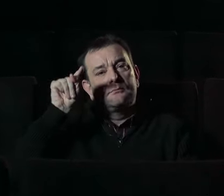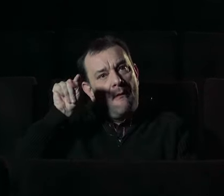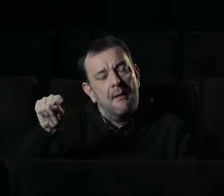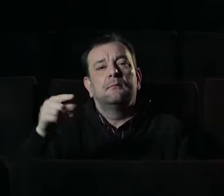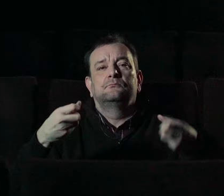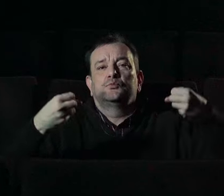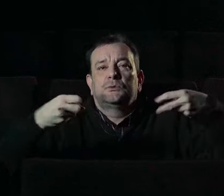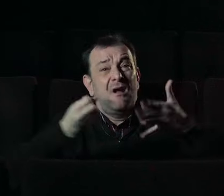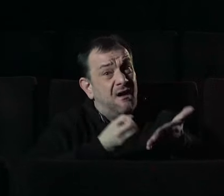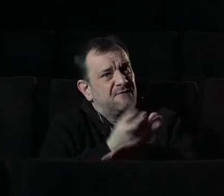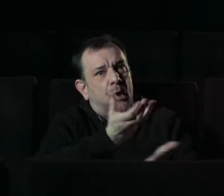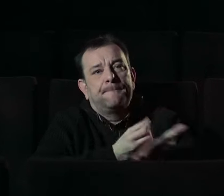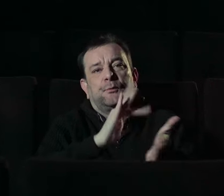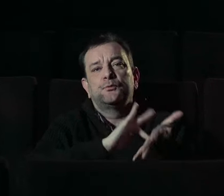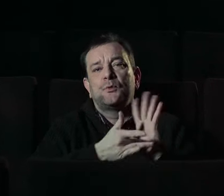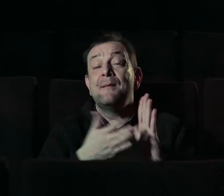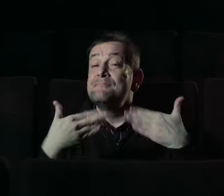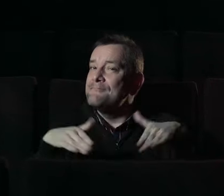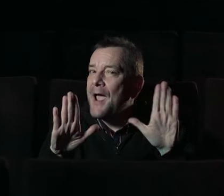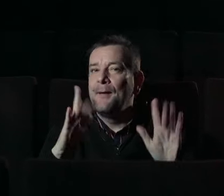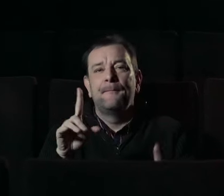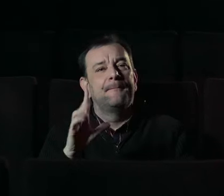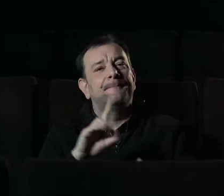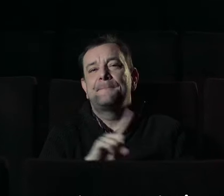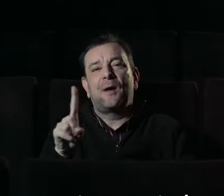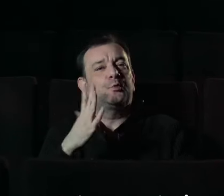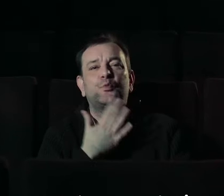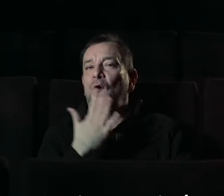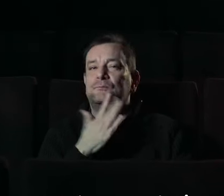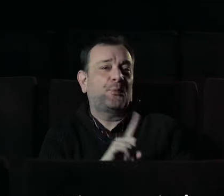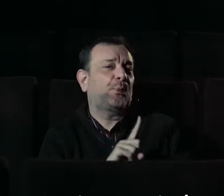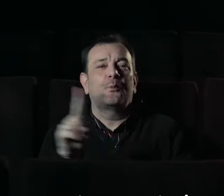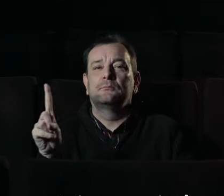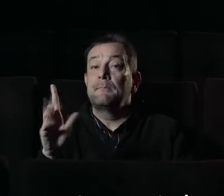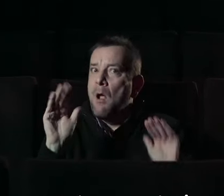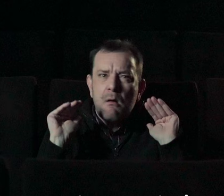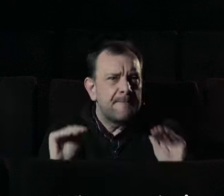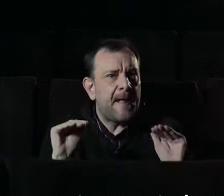Well, there are no colors, but there is still additional information